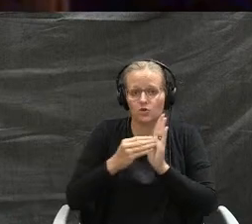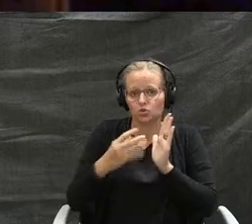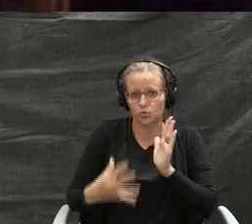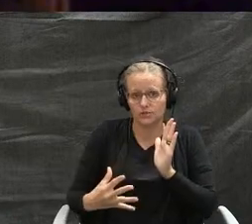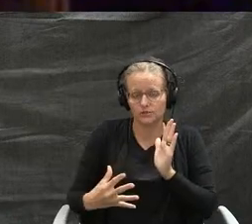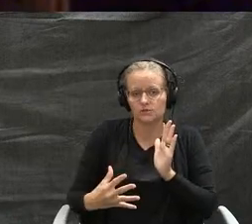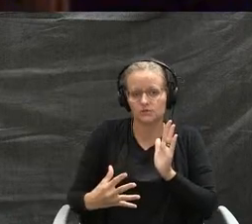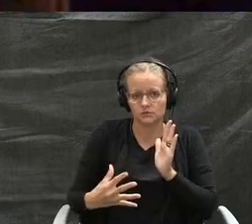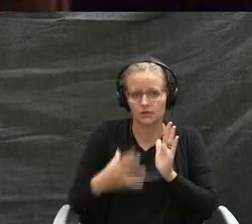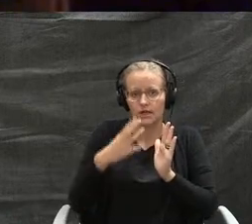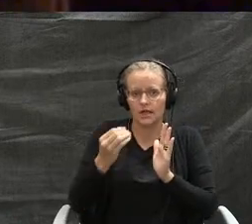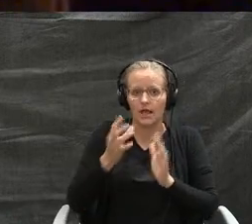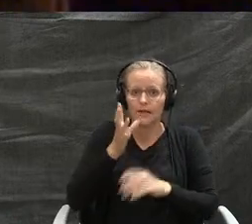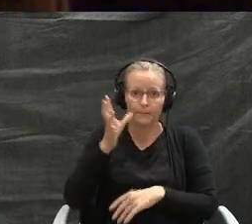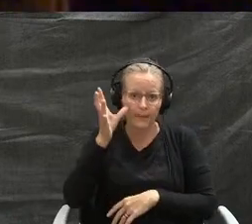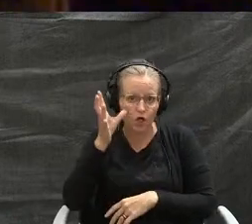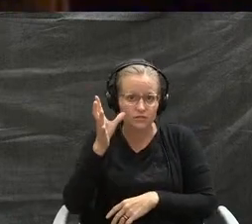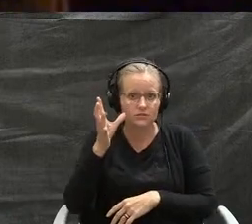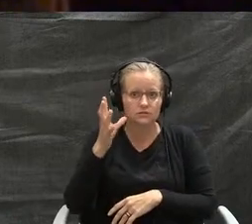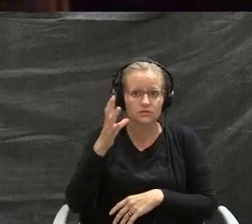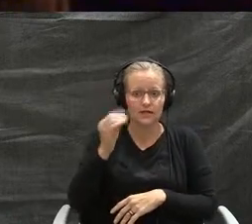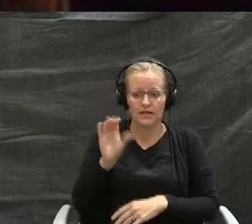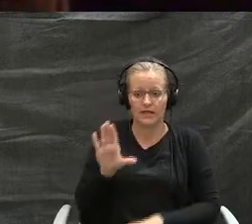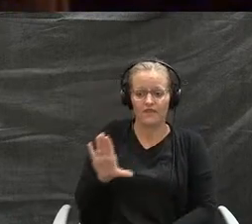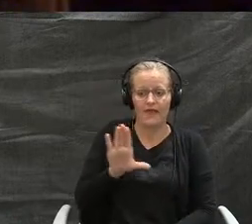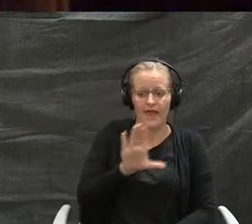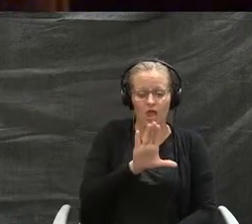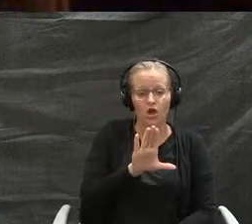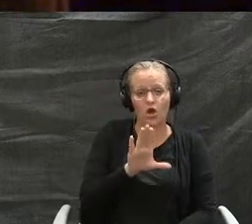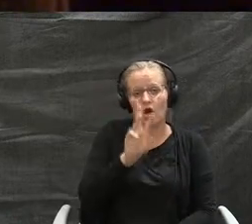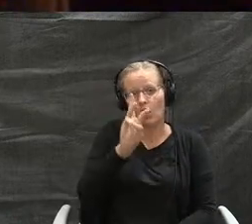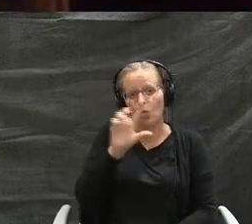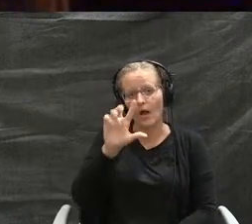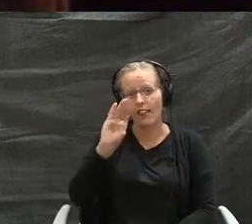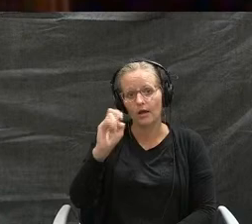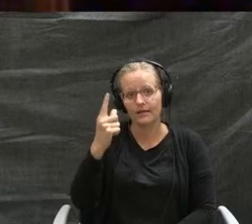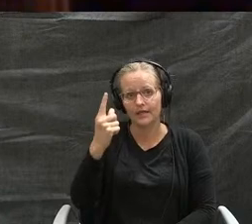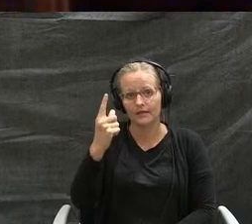parents and well being. Uh, so that is why. Uhm, overwhelmingly